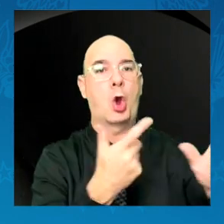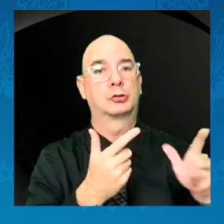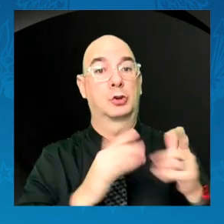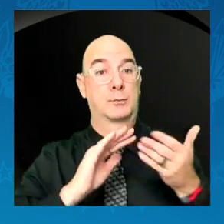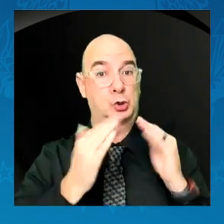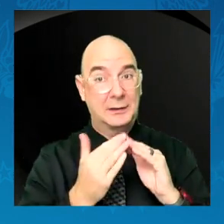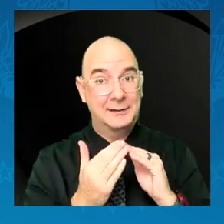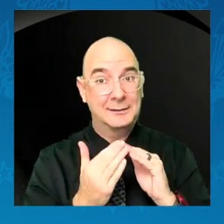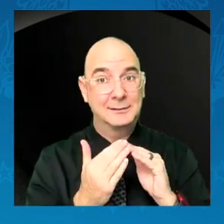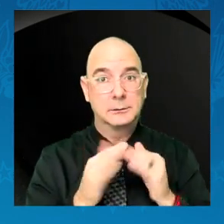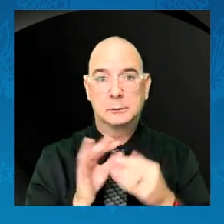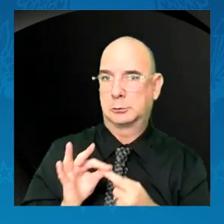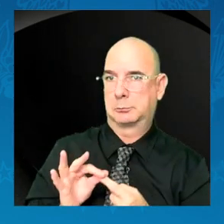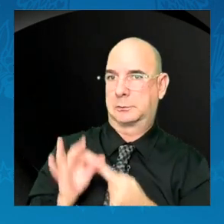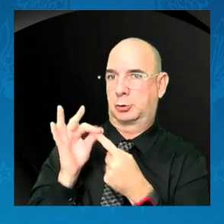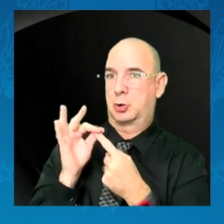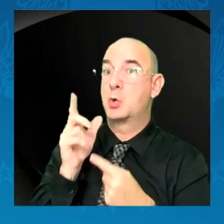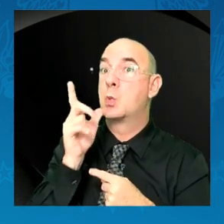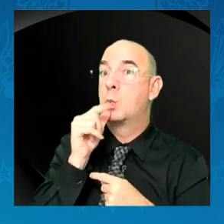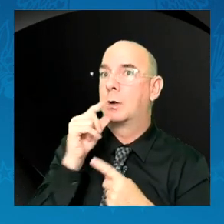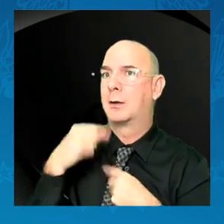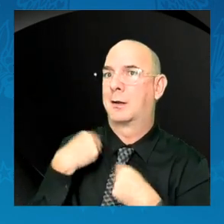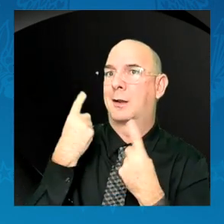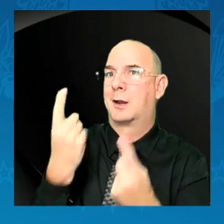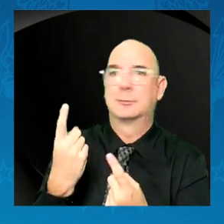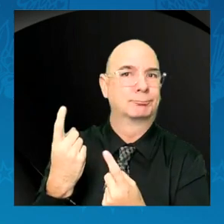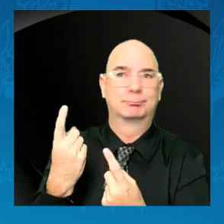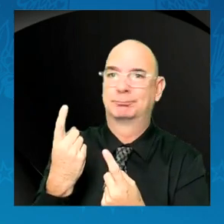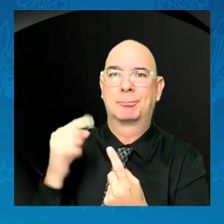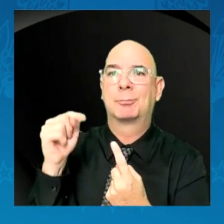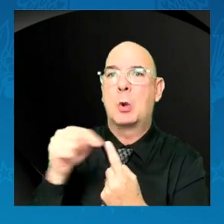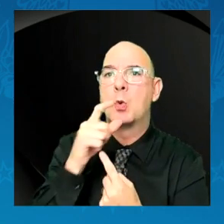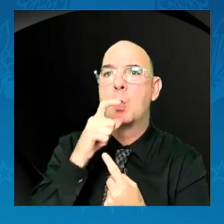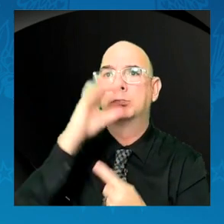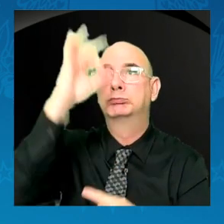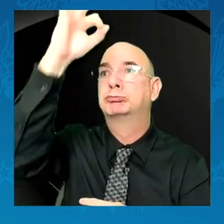historically received this or have access to it, or the tools to analyze this data